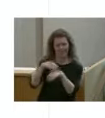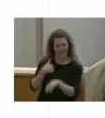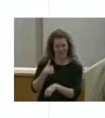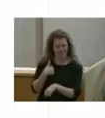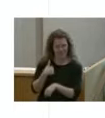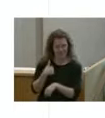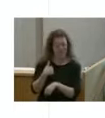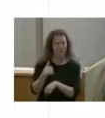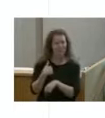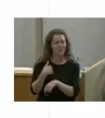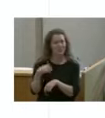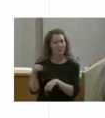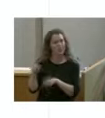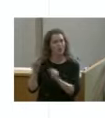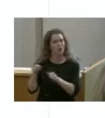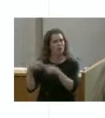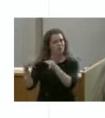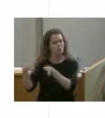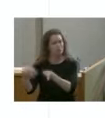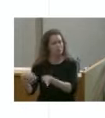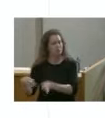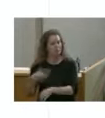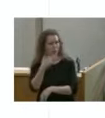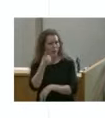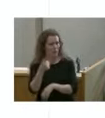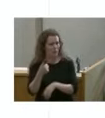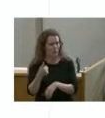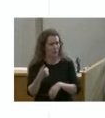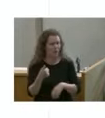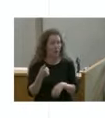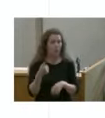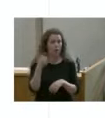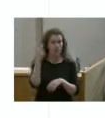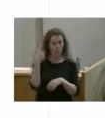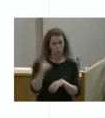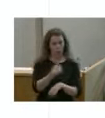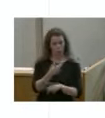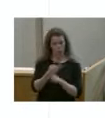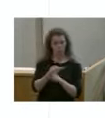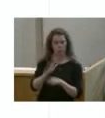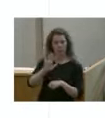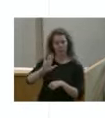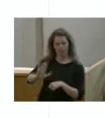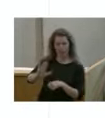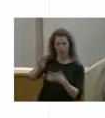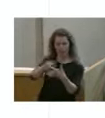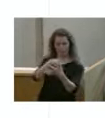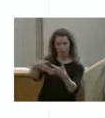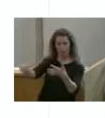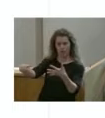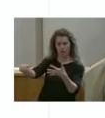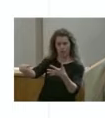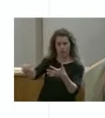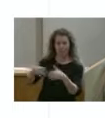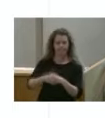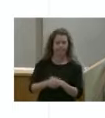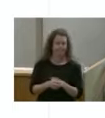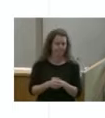about why, but we've been using this model for a variety of reasons. So, if we